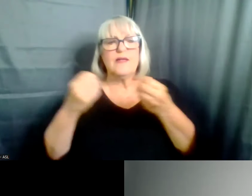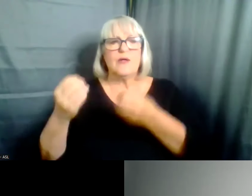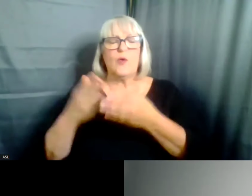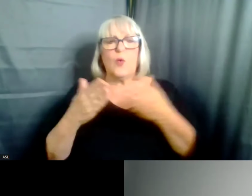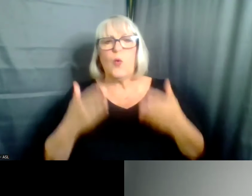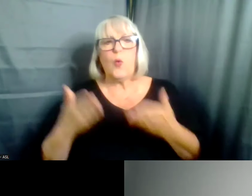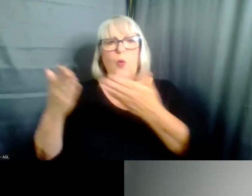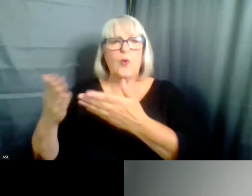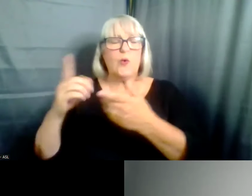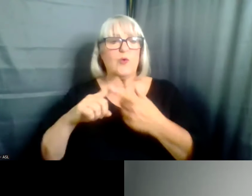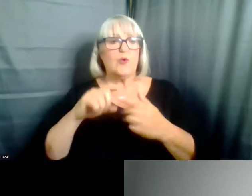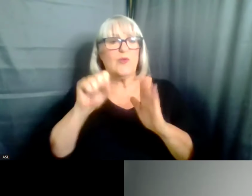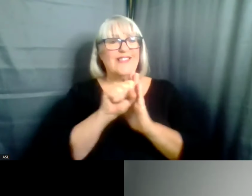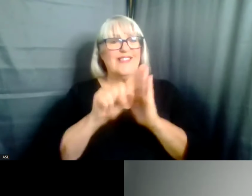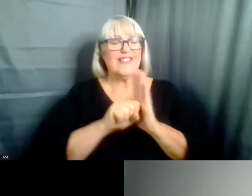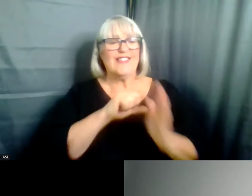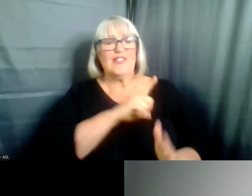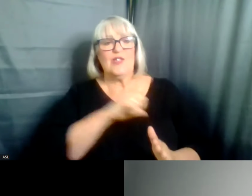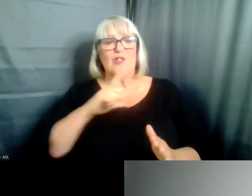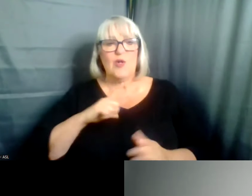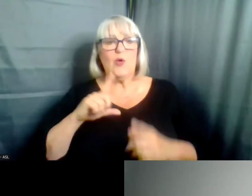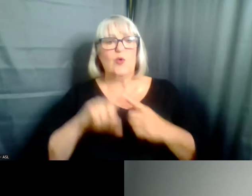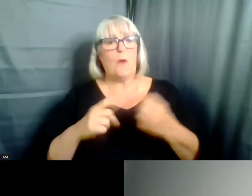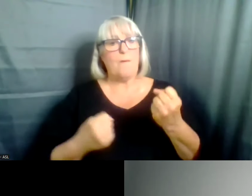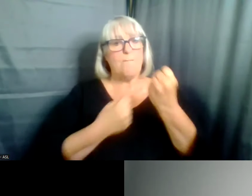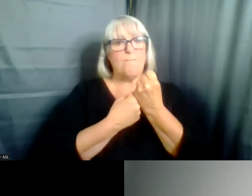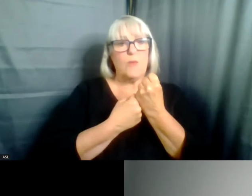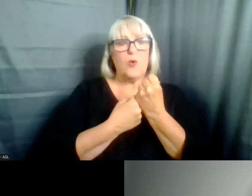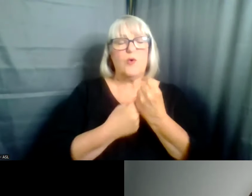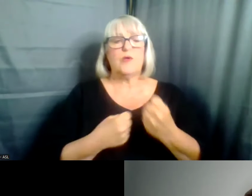pass on this workforce related work to Washington's workforce board.